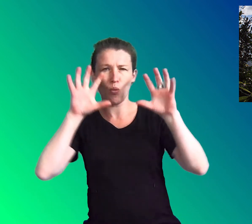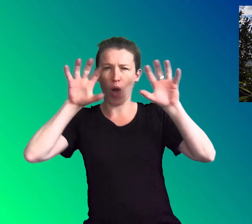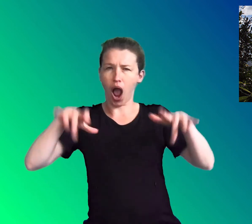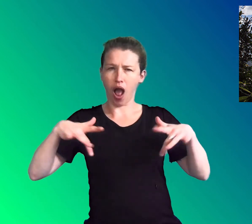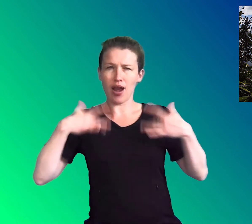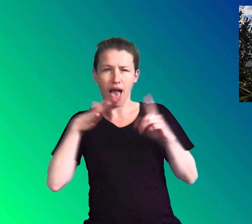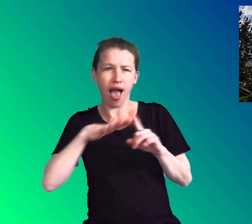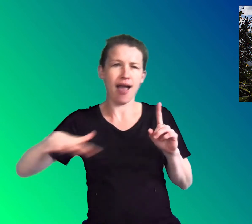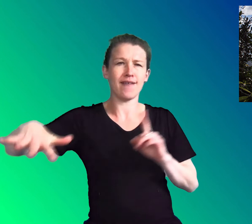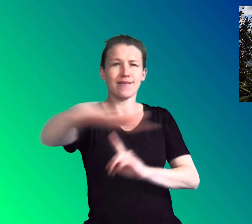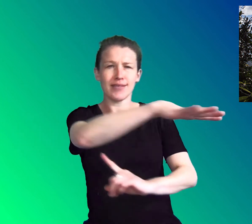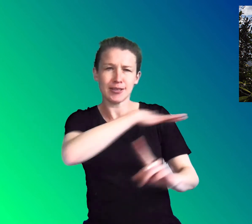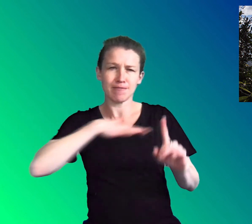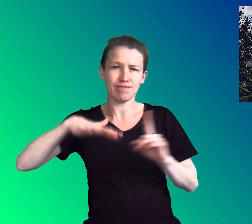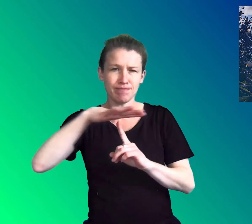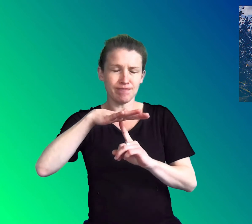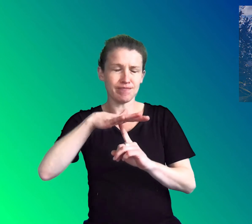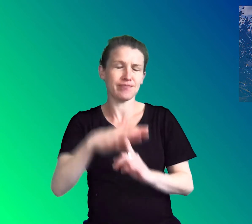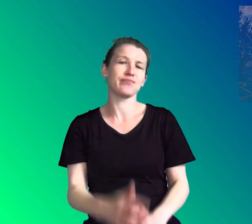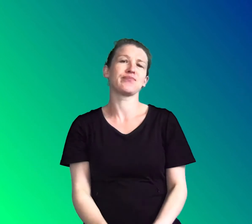Respect wildlife in their spaces.